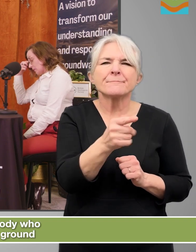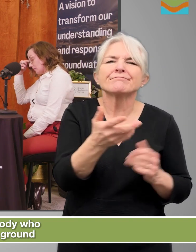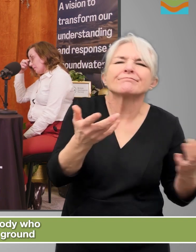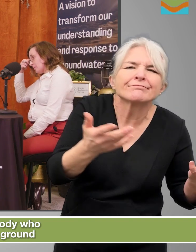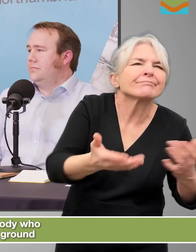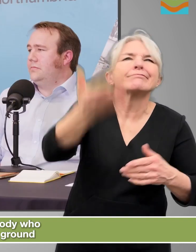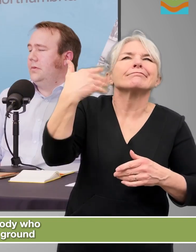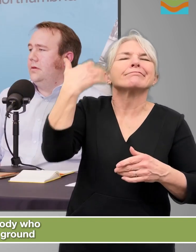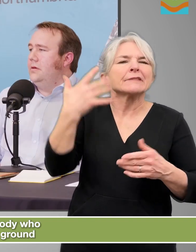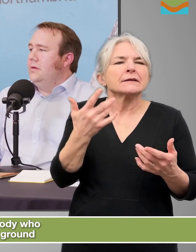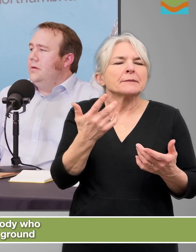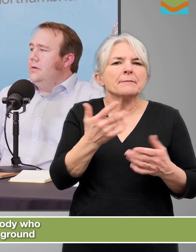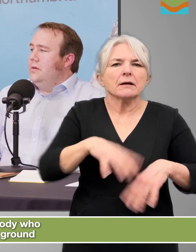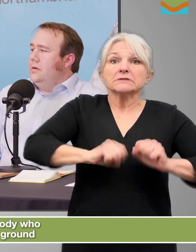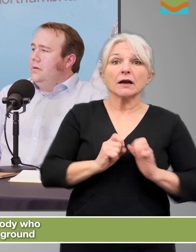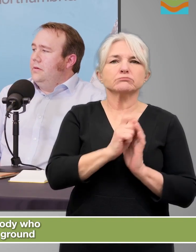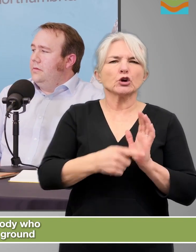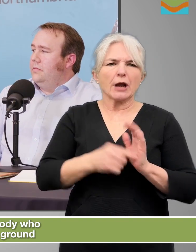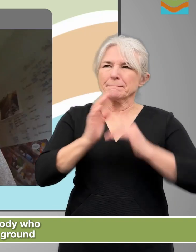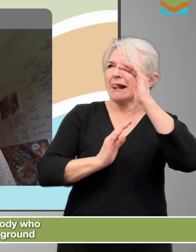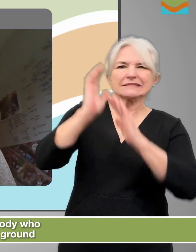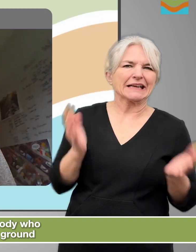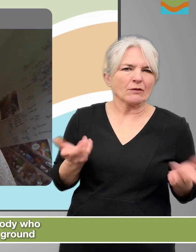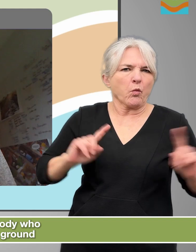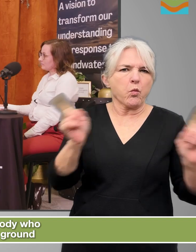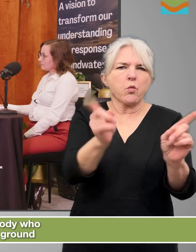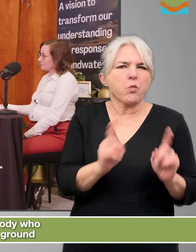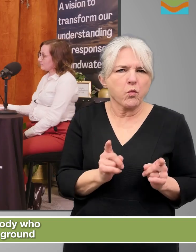identified as one. But as somebody who used to convince clients to do ground